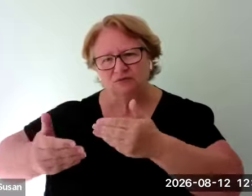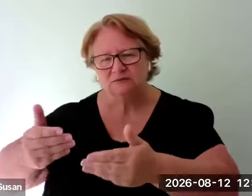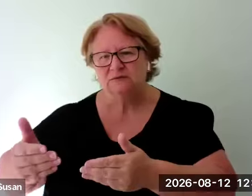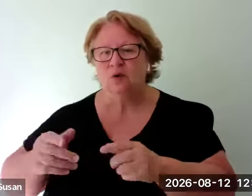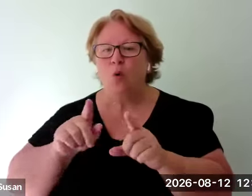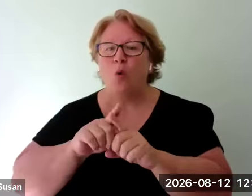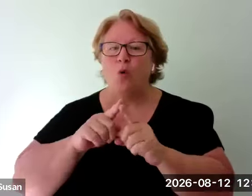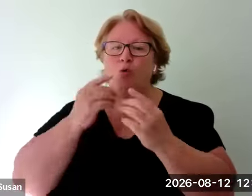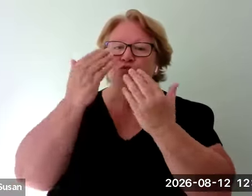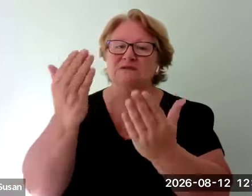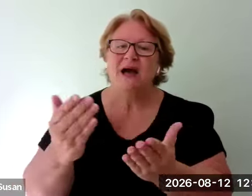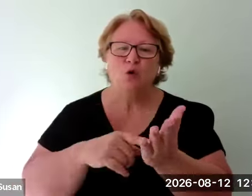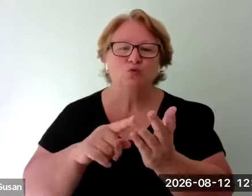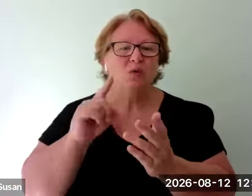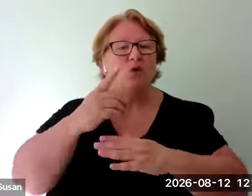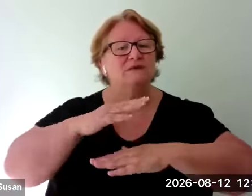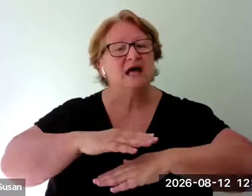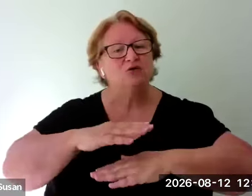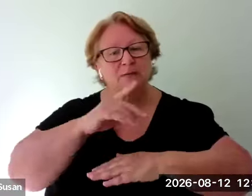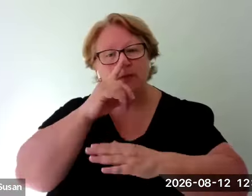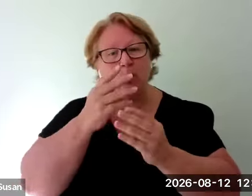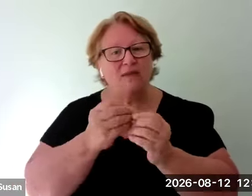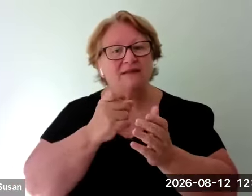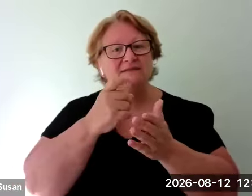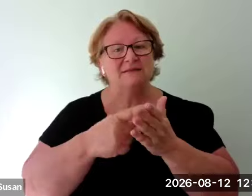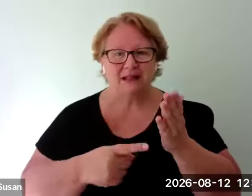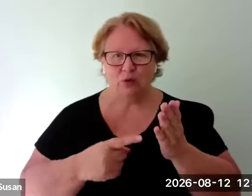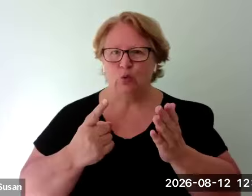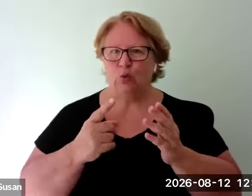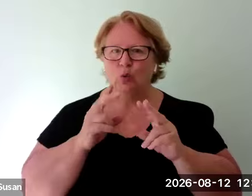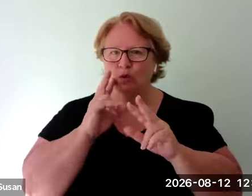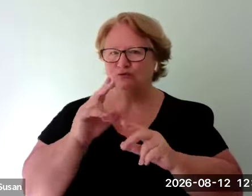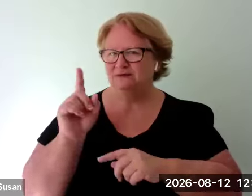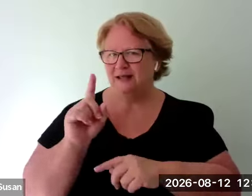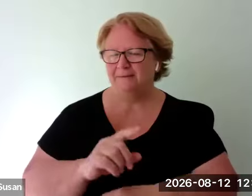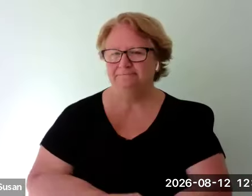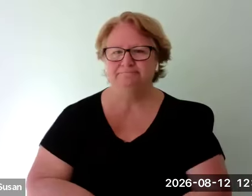people are the world pfs first researchers. We also acknowledge the deep seated ...and I would also like to